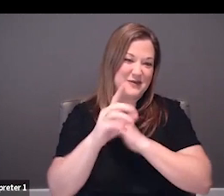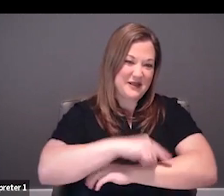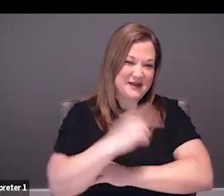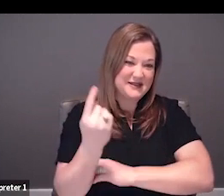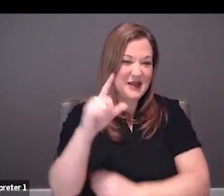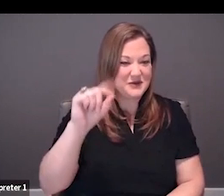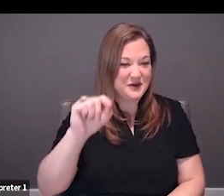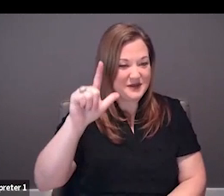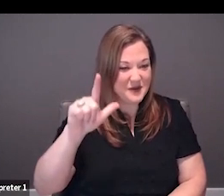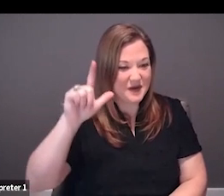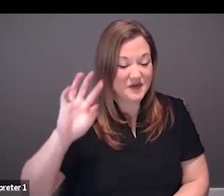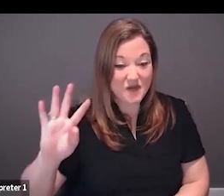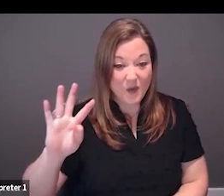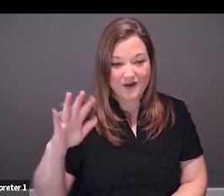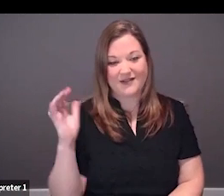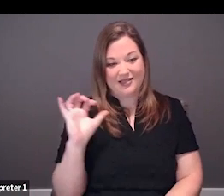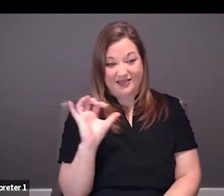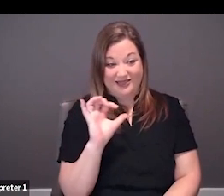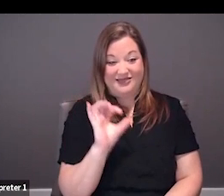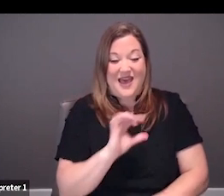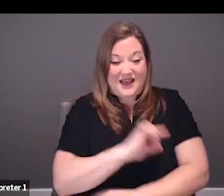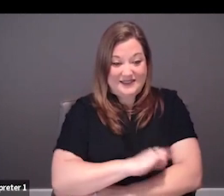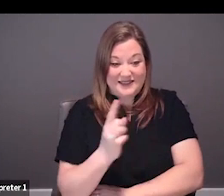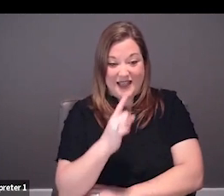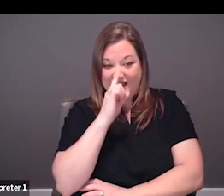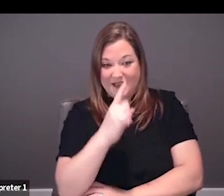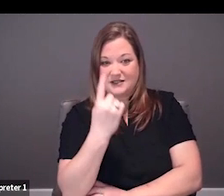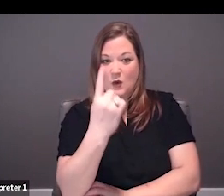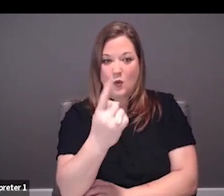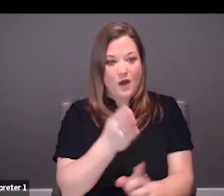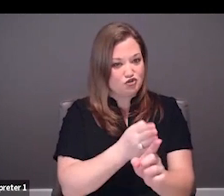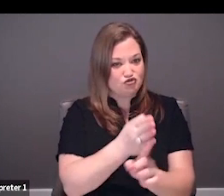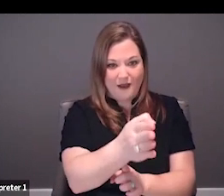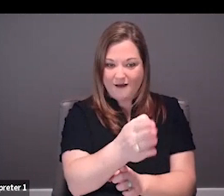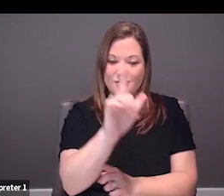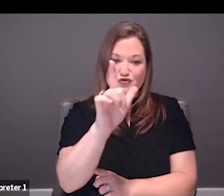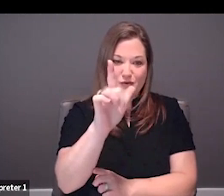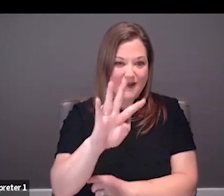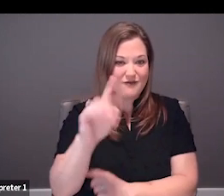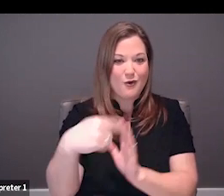WordPress Accessibility Day is a single-track 24-hour virtual conference.